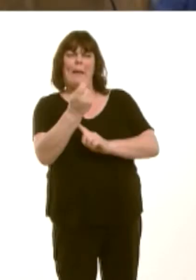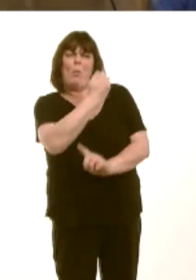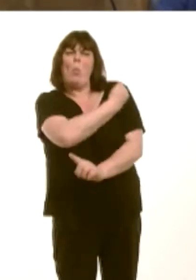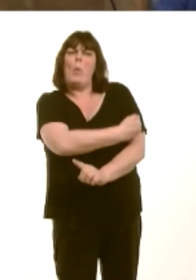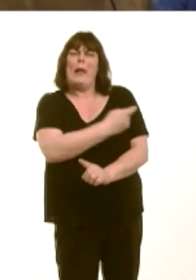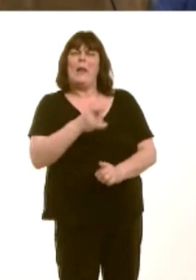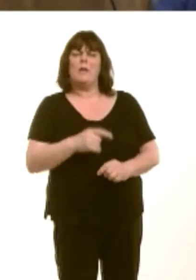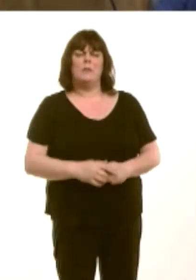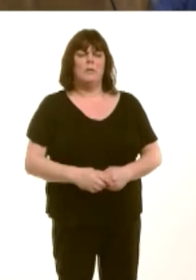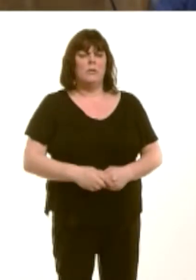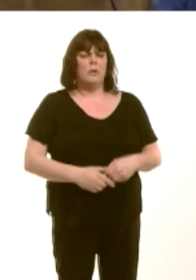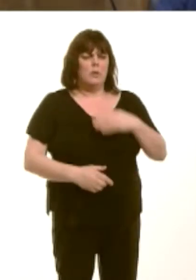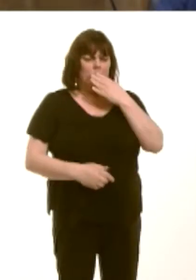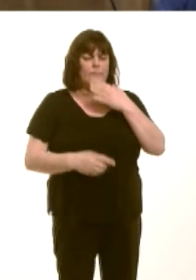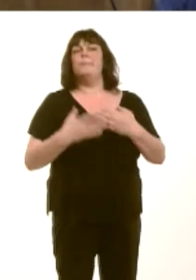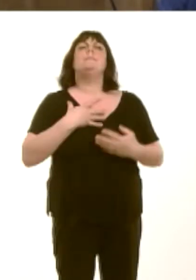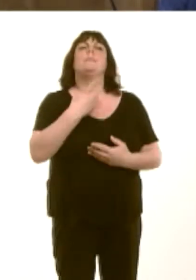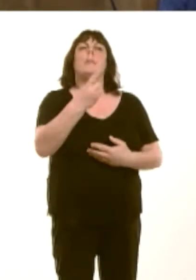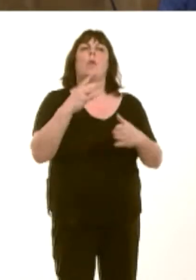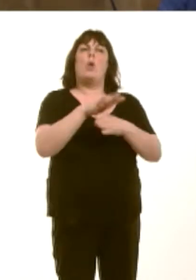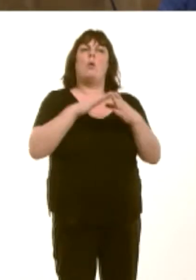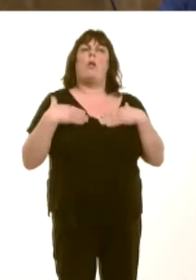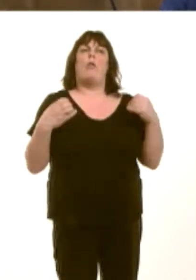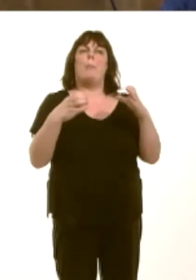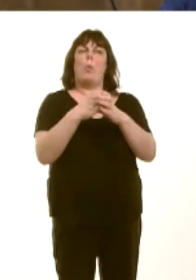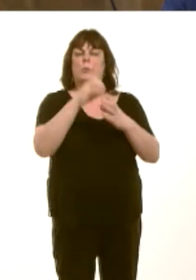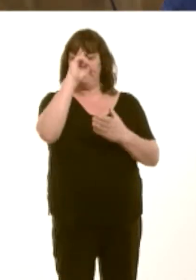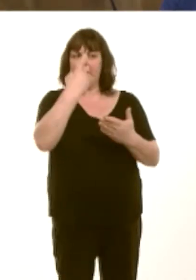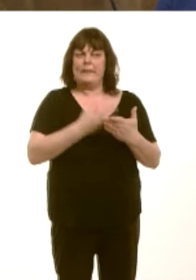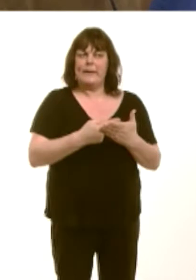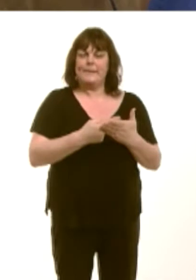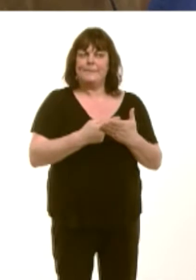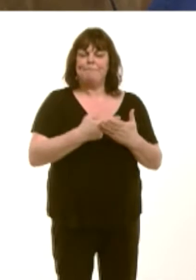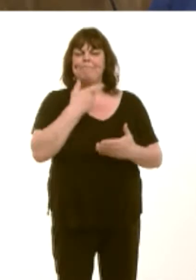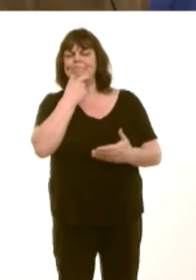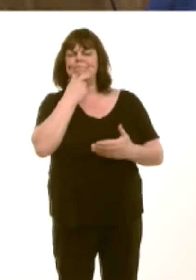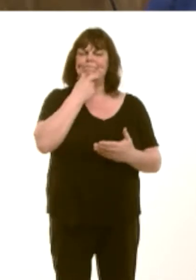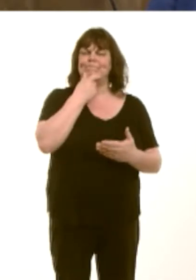Itís for local health boards to decide whether, in fact, they should resist claims and I would